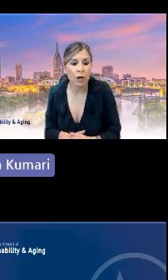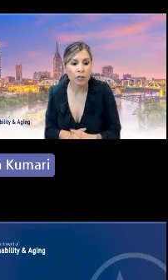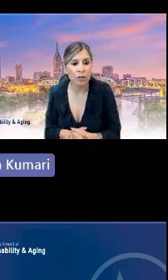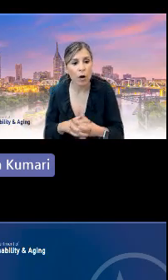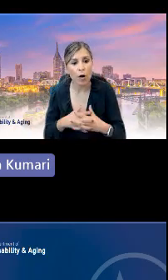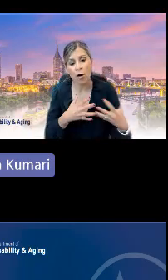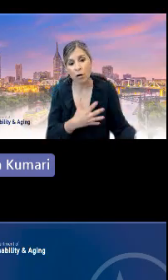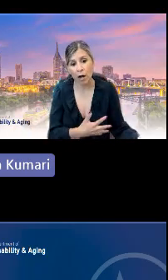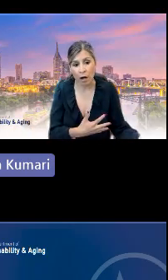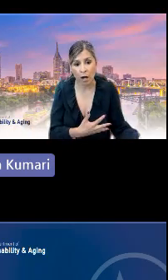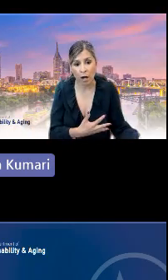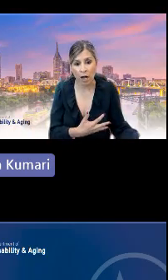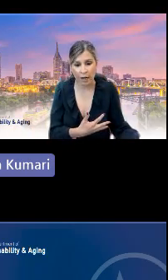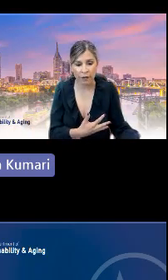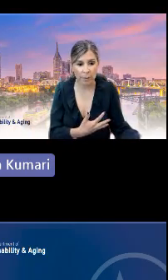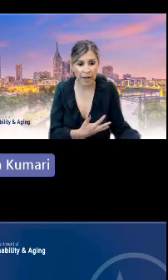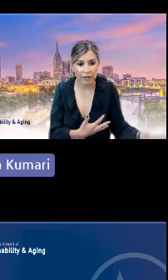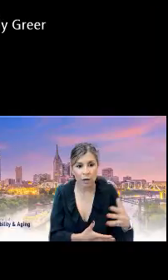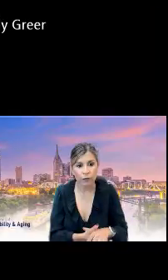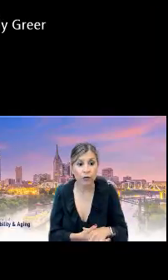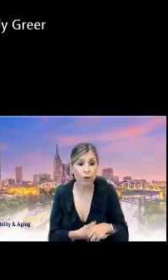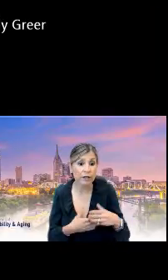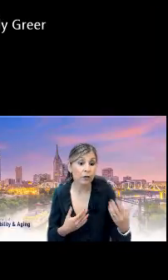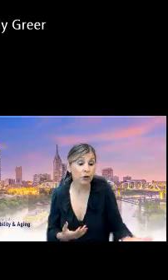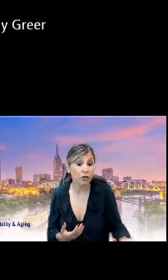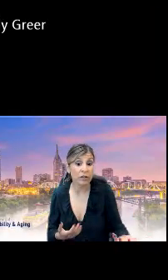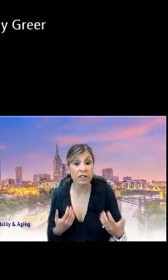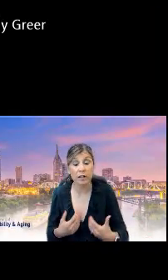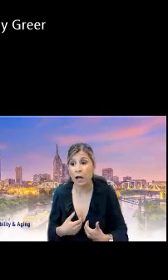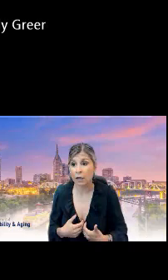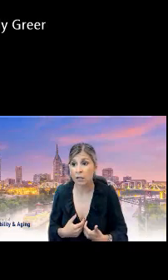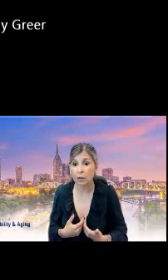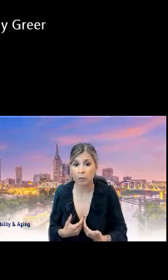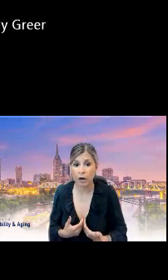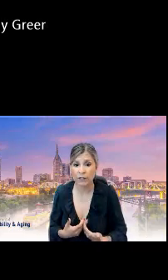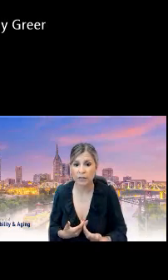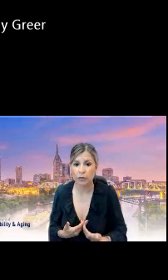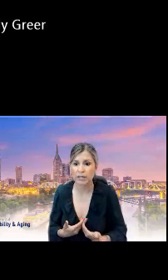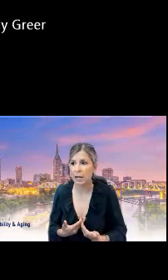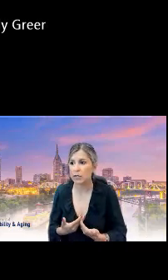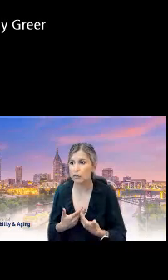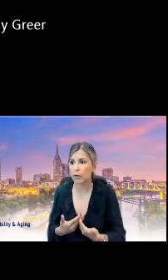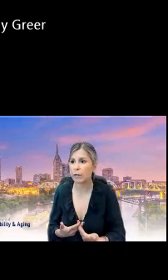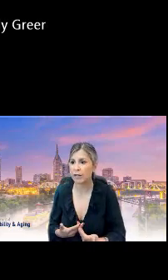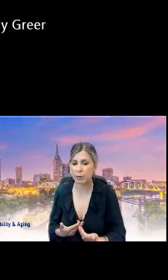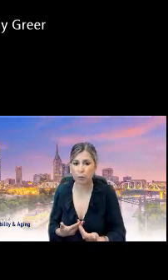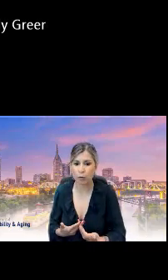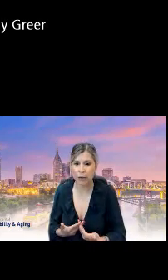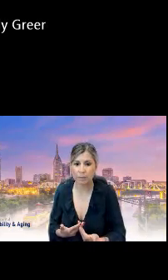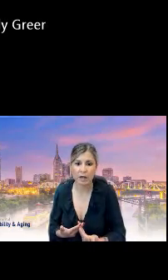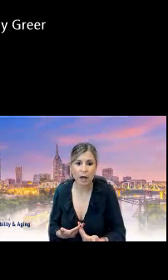We also are have in the past offered grants for churches and nonprofits to establish respite programs.